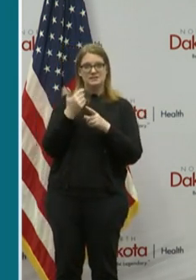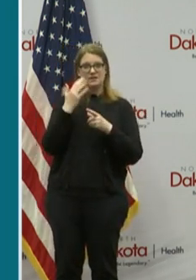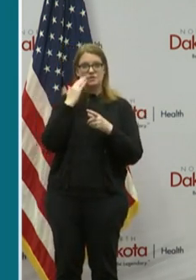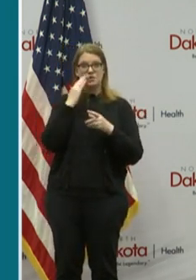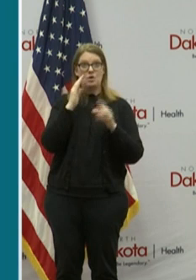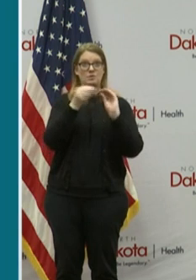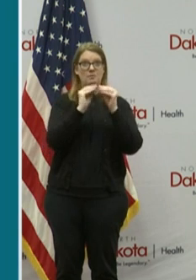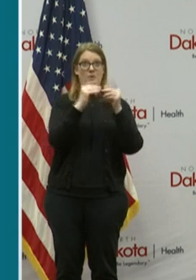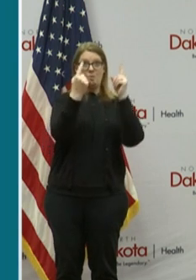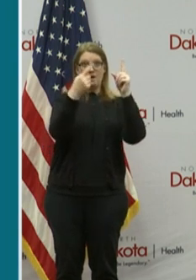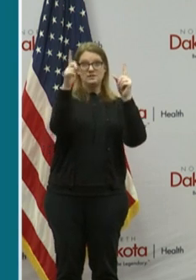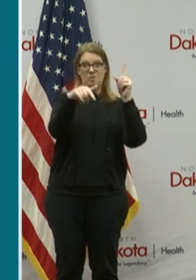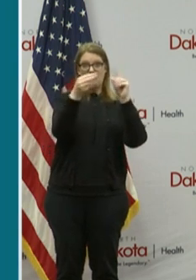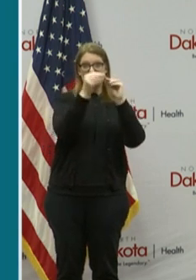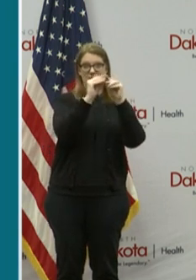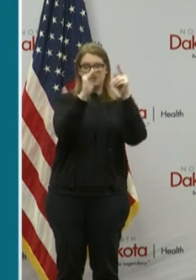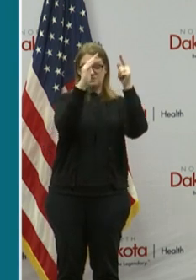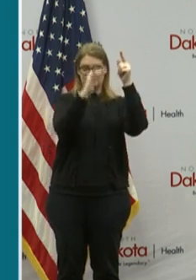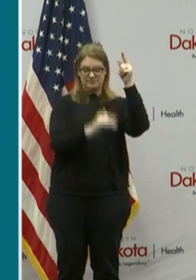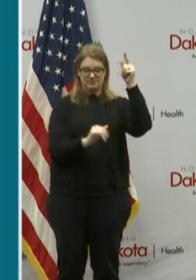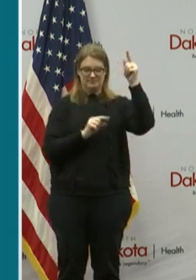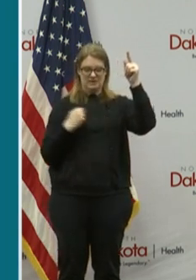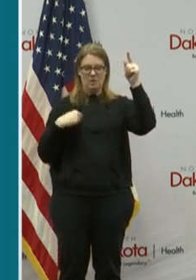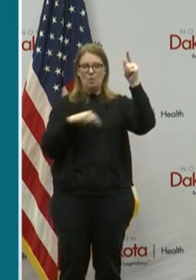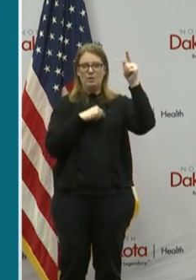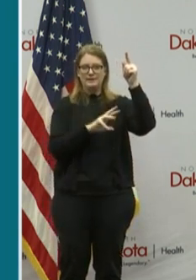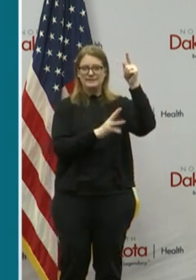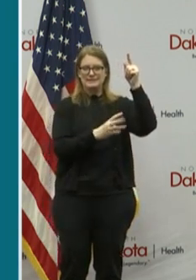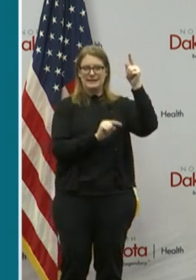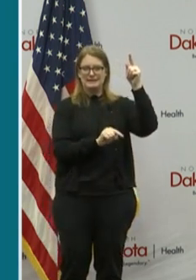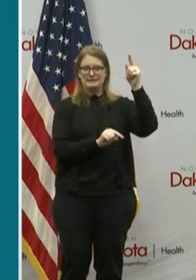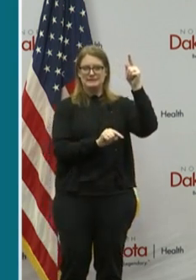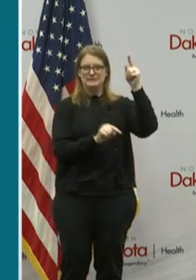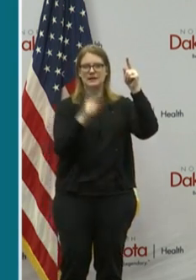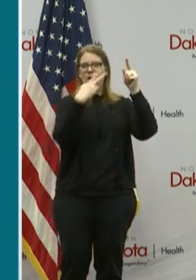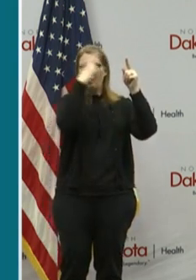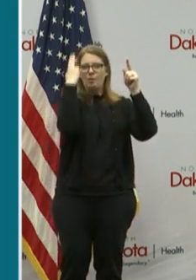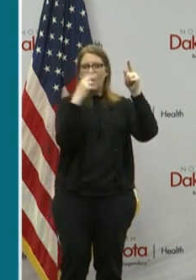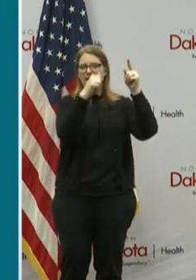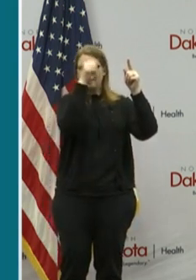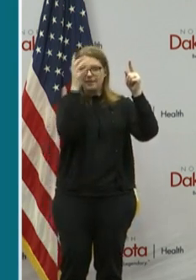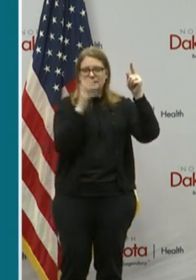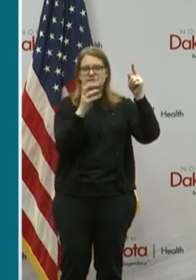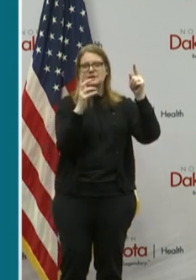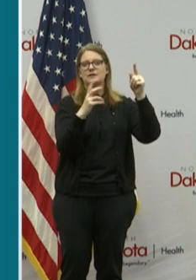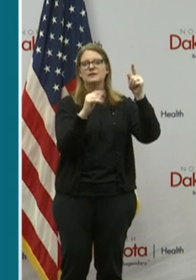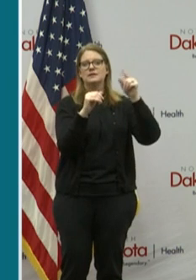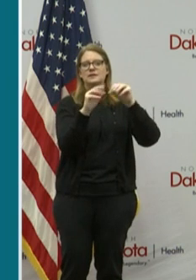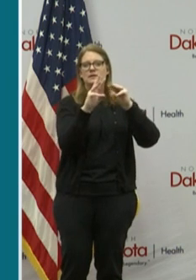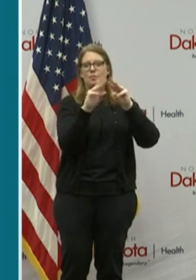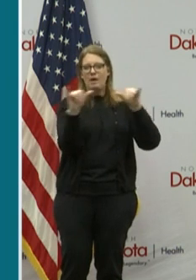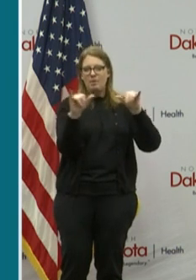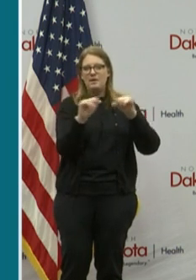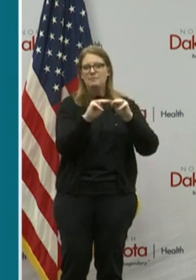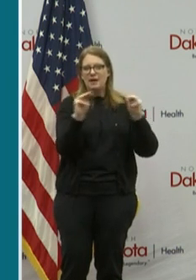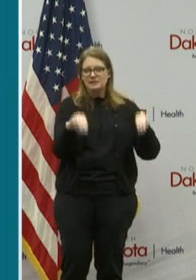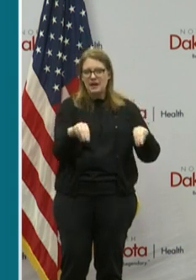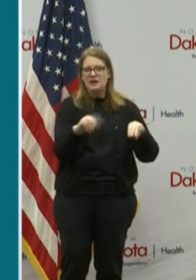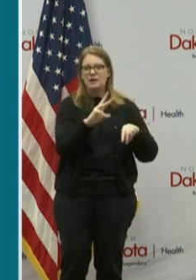PREVIOUS SLIDE, THAT REMAINS THE 6th LOWEST RATE IN THE COUNTRY BEHIND HAWAII, ALASKA, MONTANA, WEST VIRGINIA AND